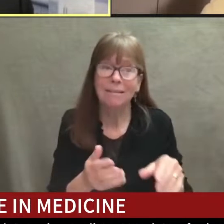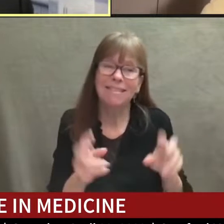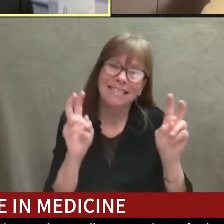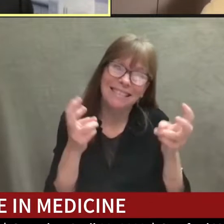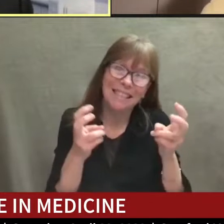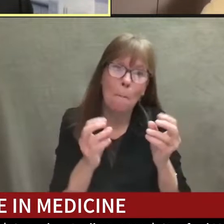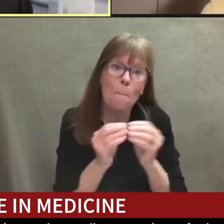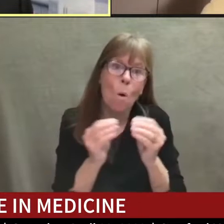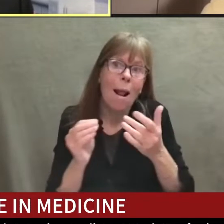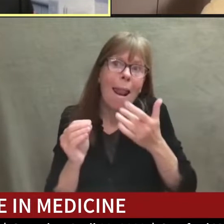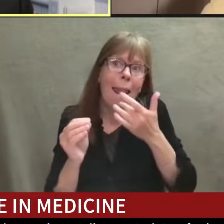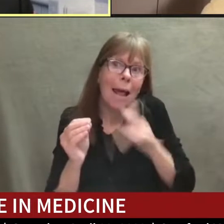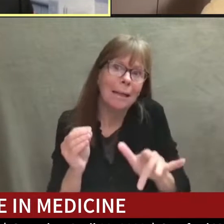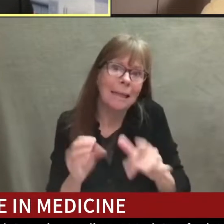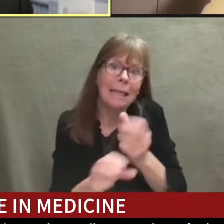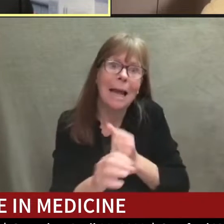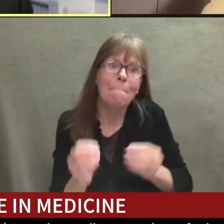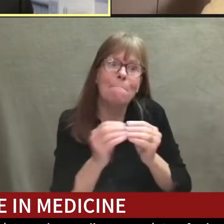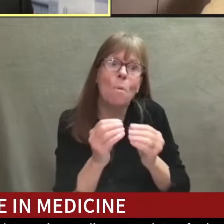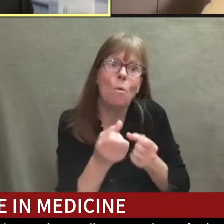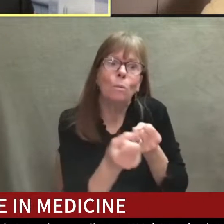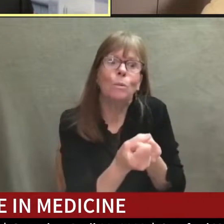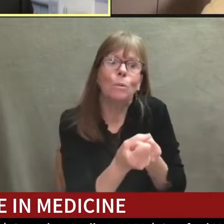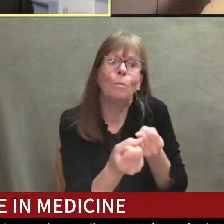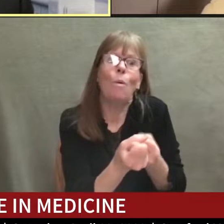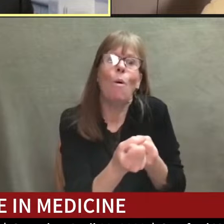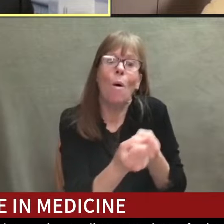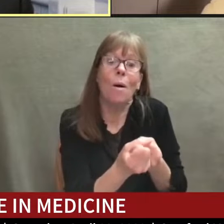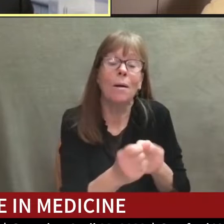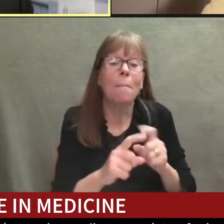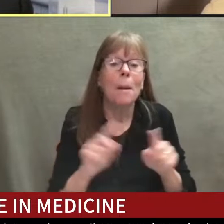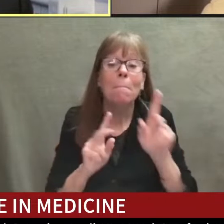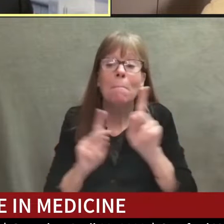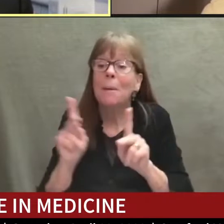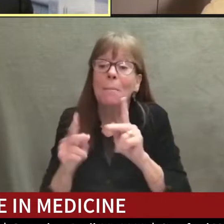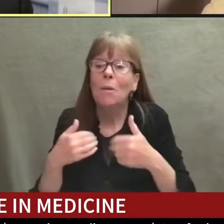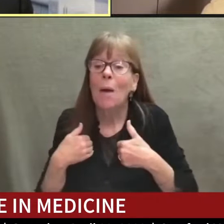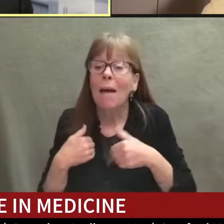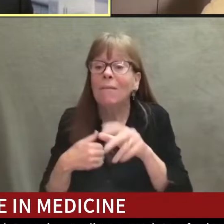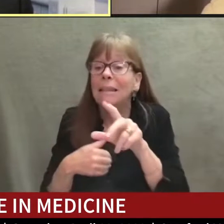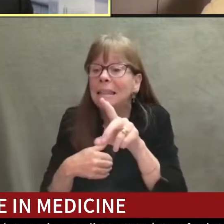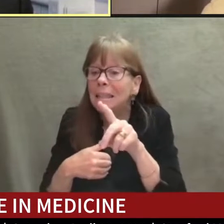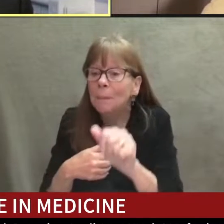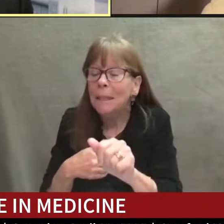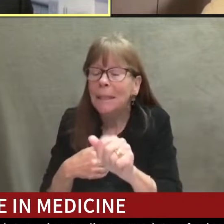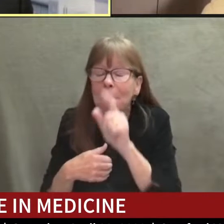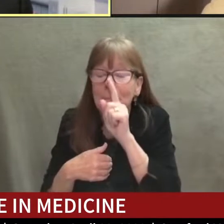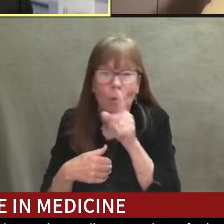advocated for in the system. But people with disabilities, or with invisible disabilities,